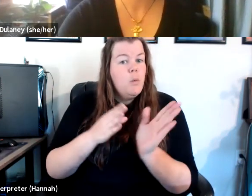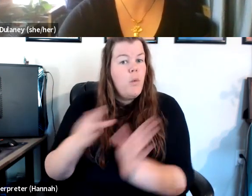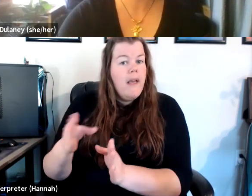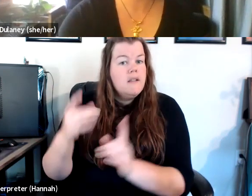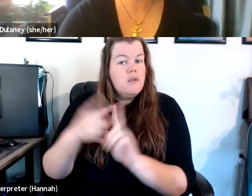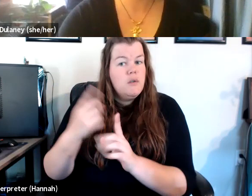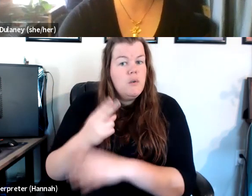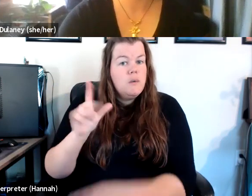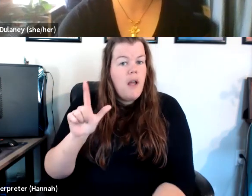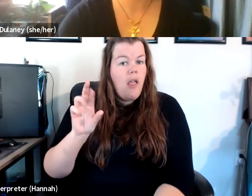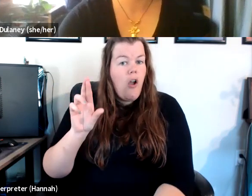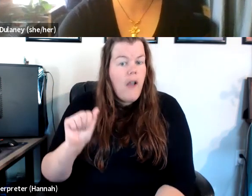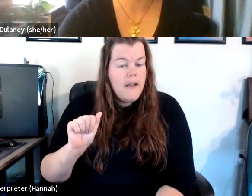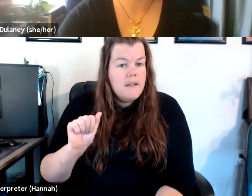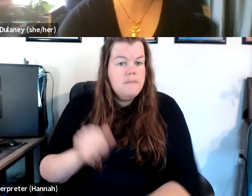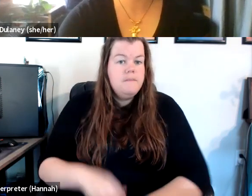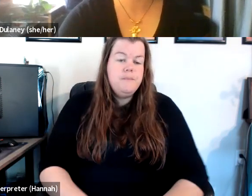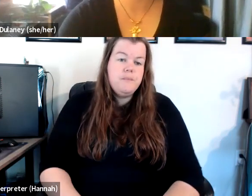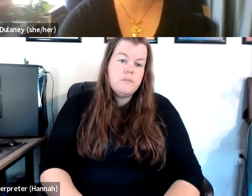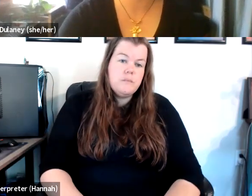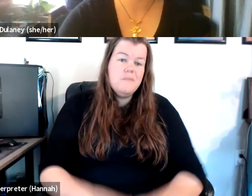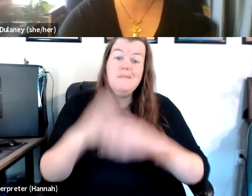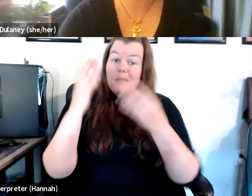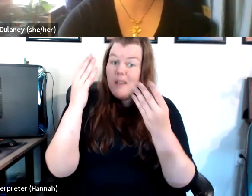And this brings us to information on how you can share your thoughts on the plan.